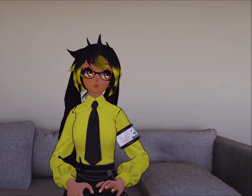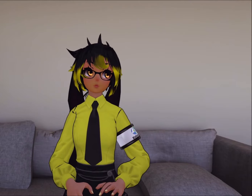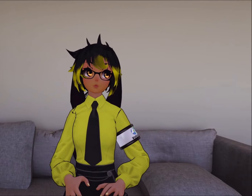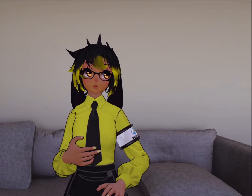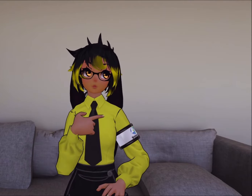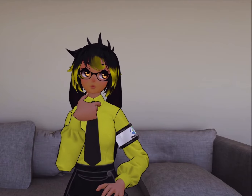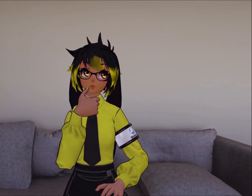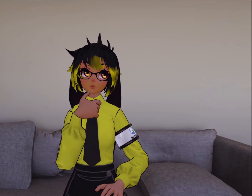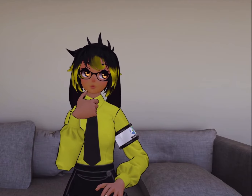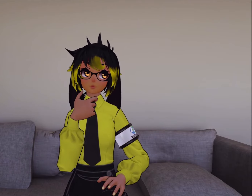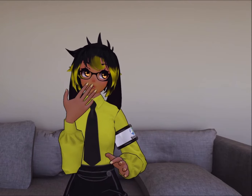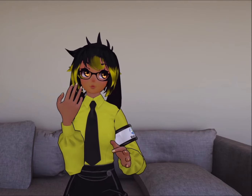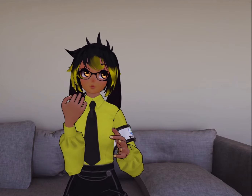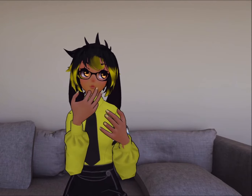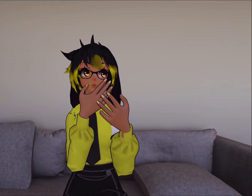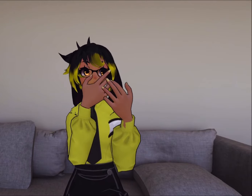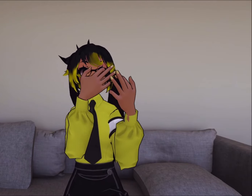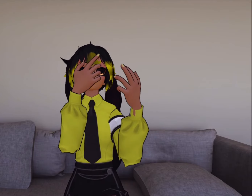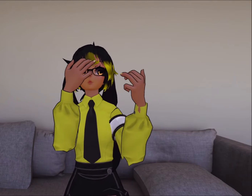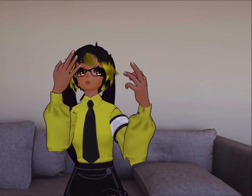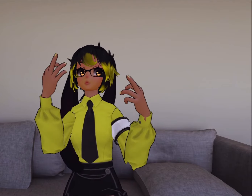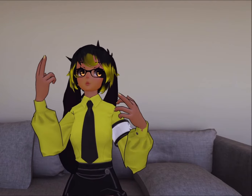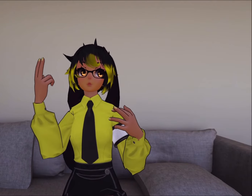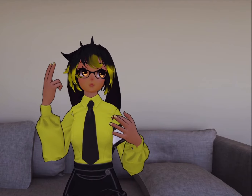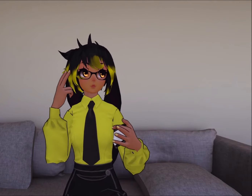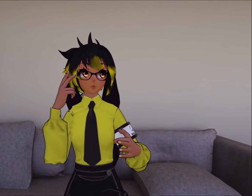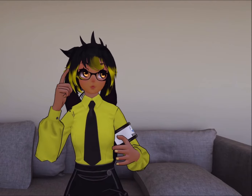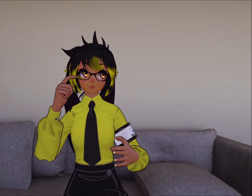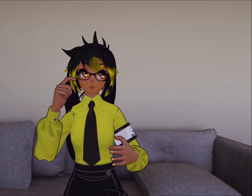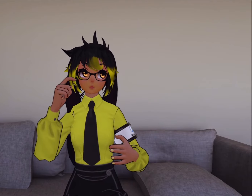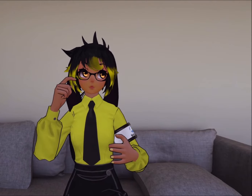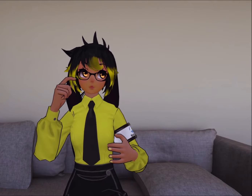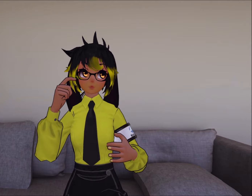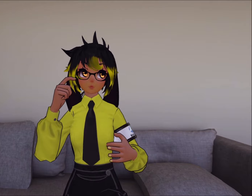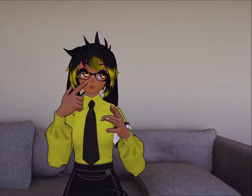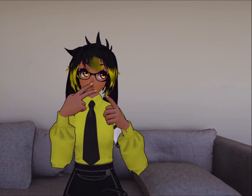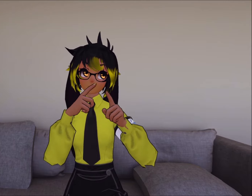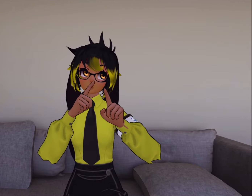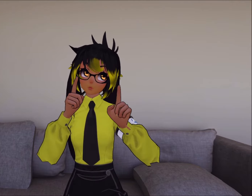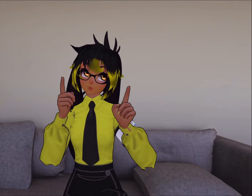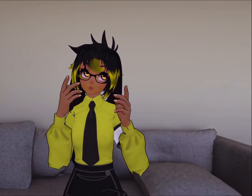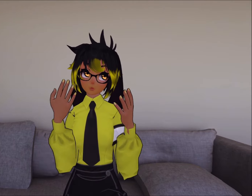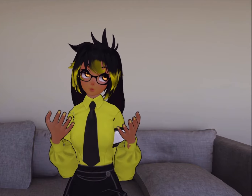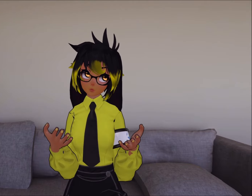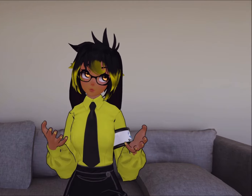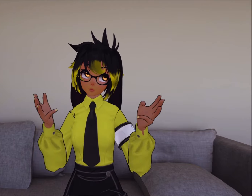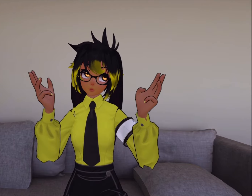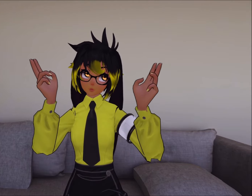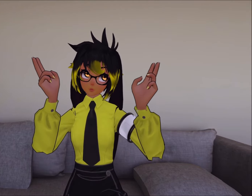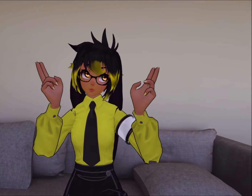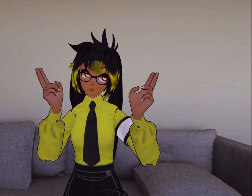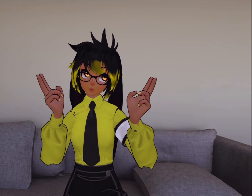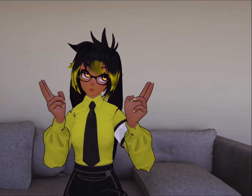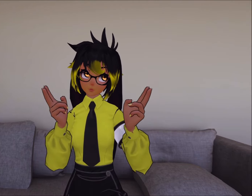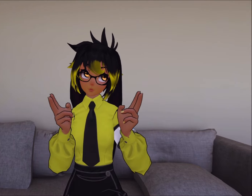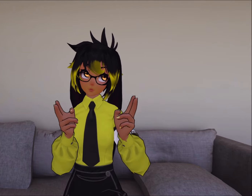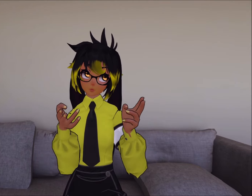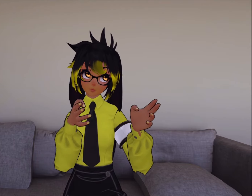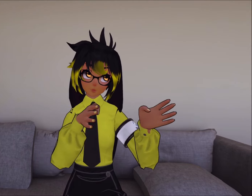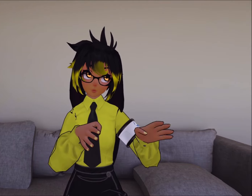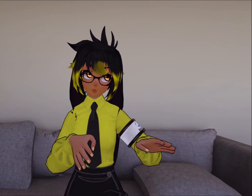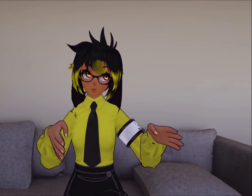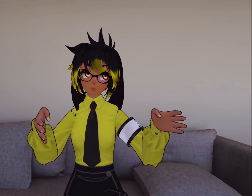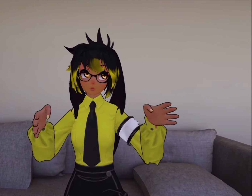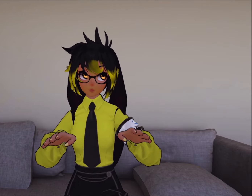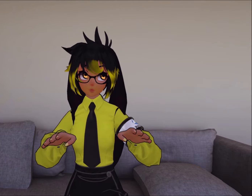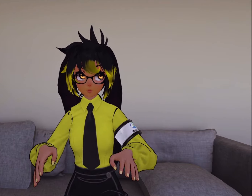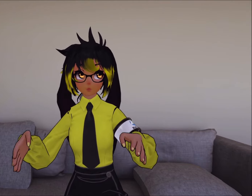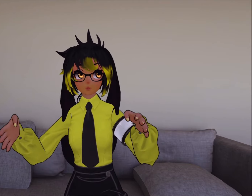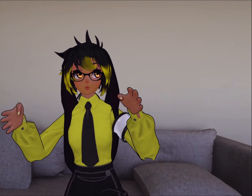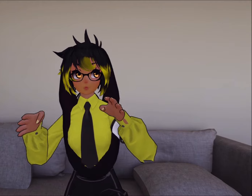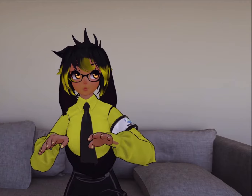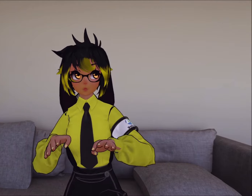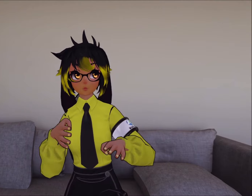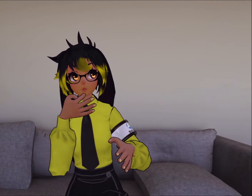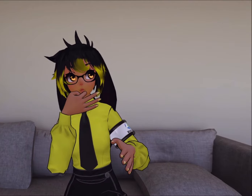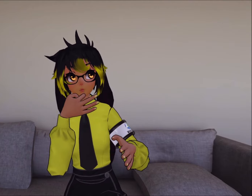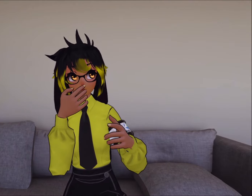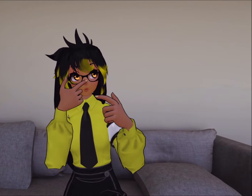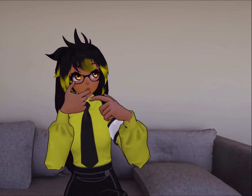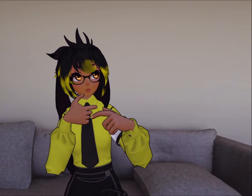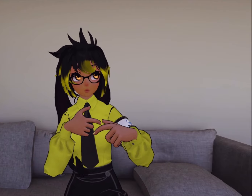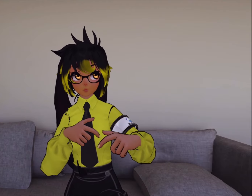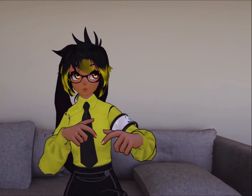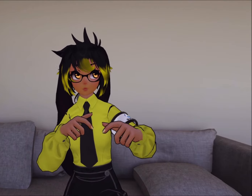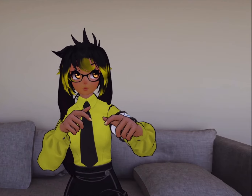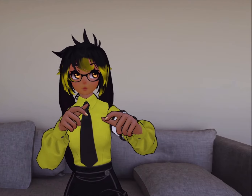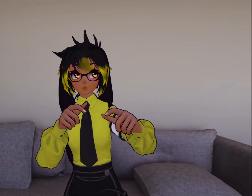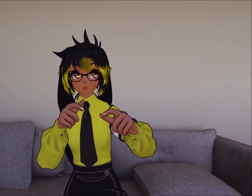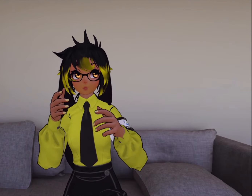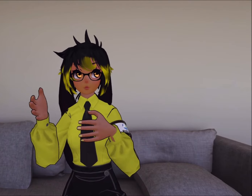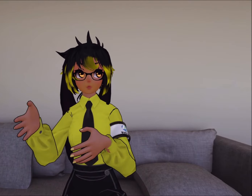There used to have so many deaf clubs but now it reduced greatly and most of them shut down. So, a few are still there